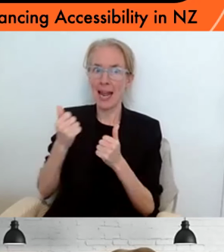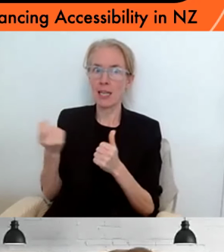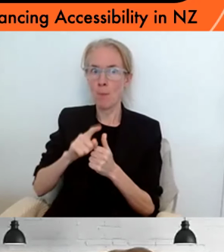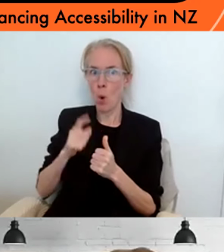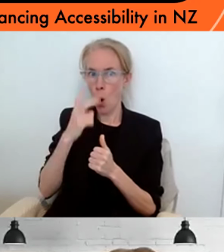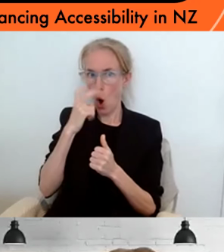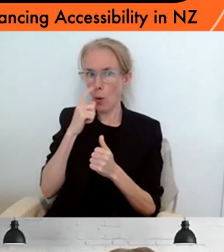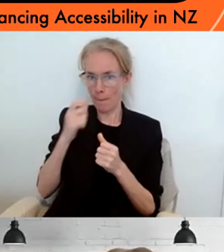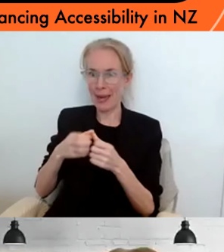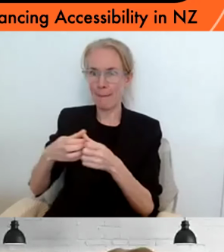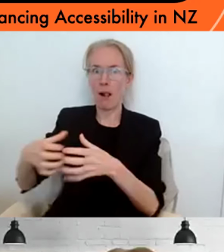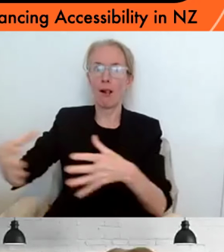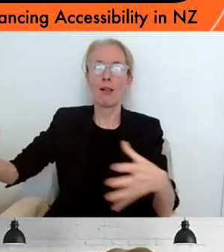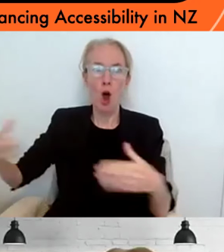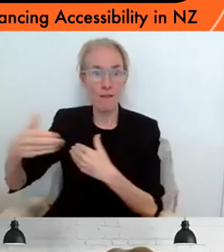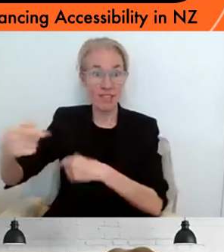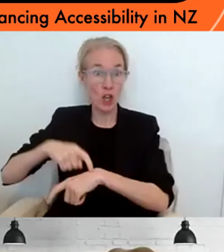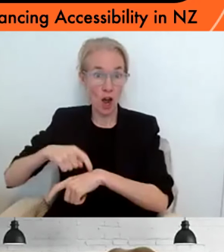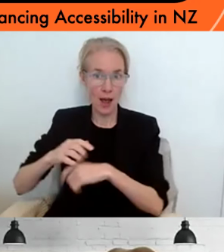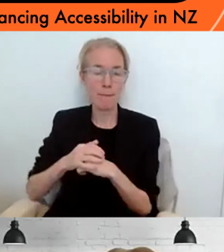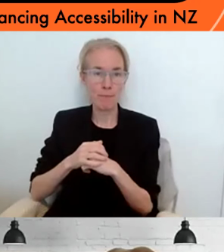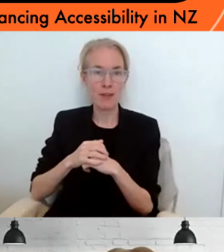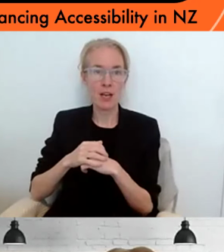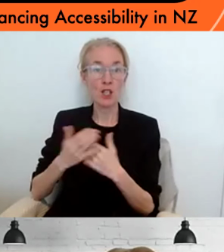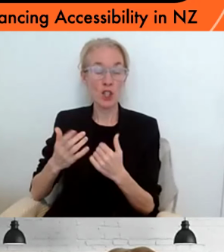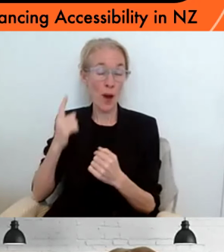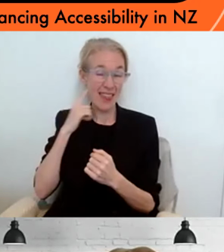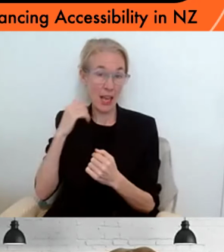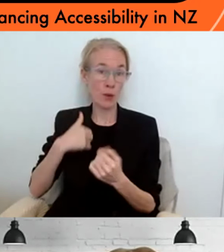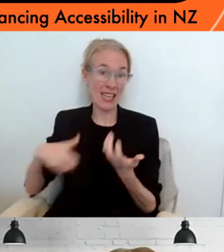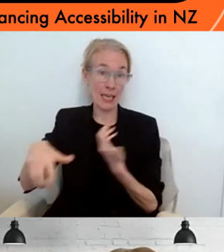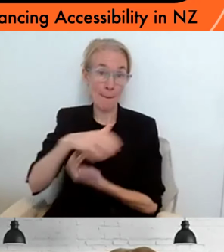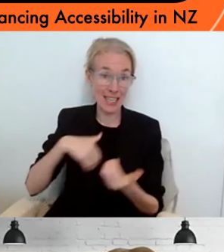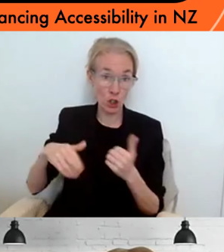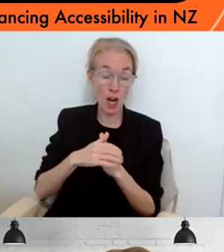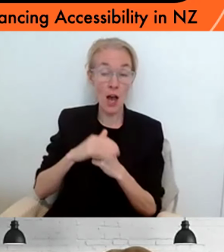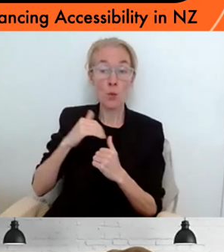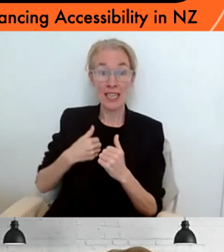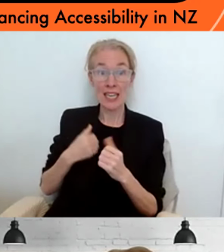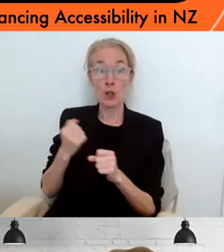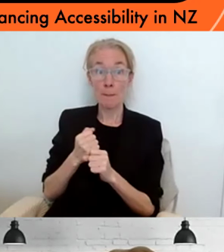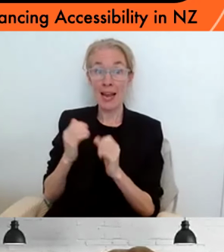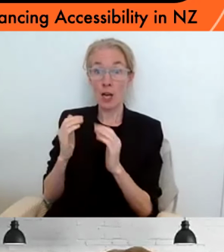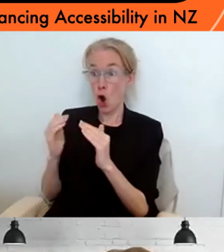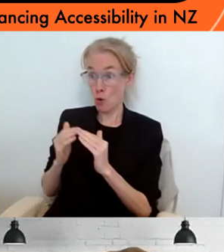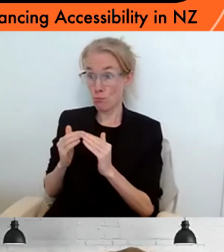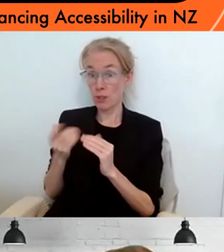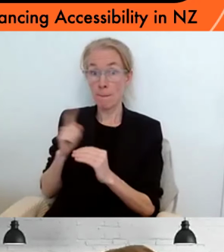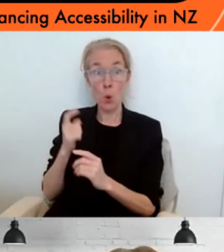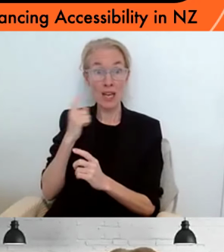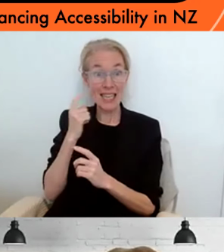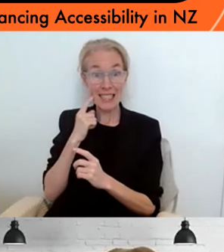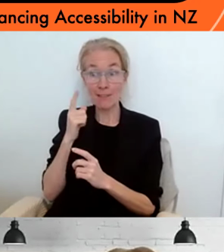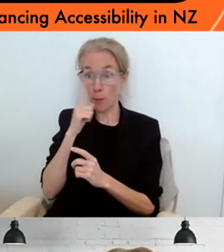still going to be a bit of a hybrid between actually creating homes that are actually easier for people to live and visit and then creating